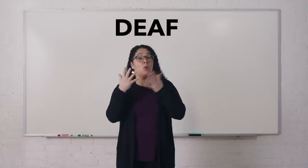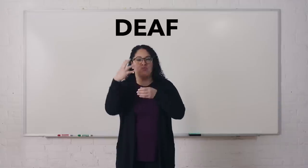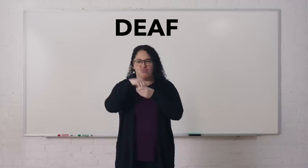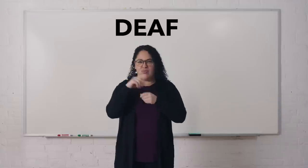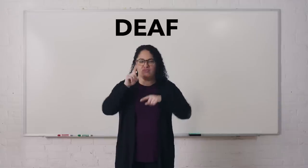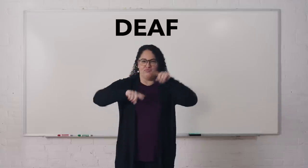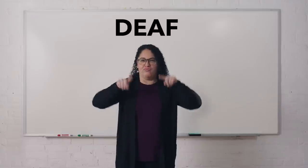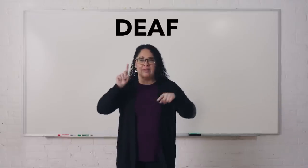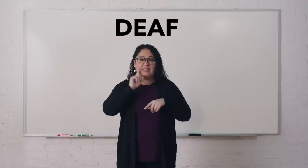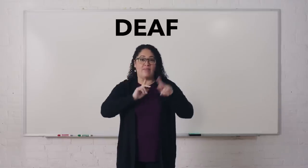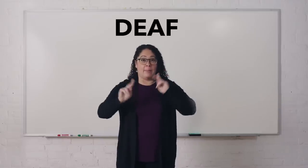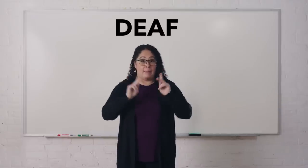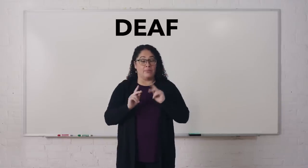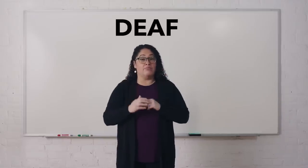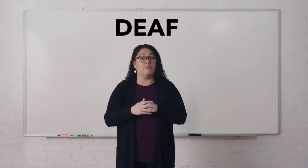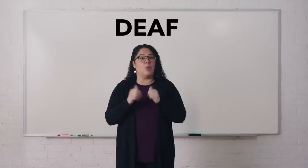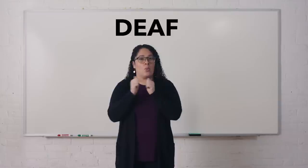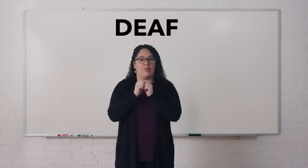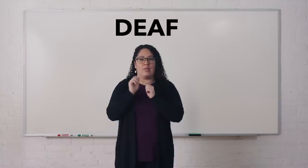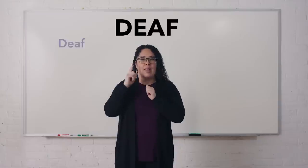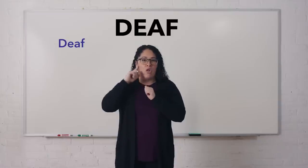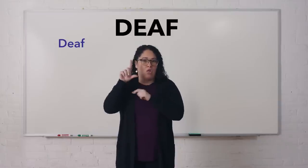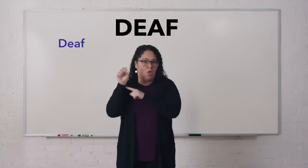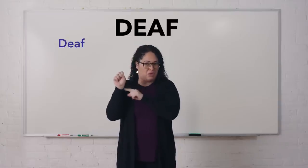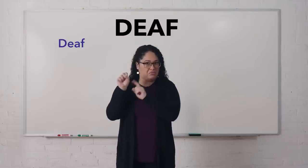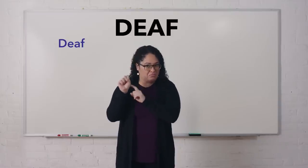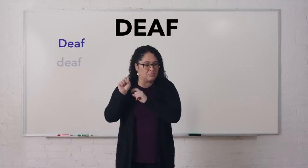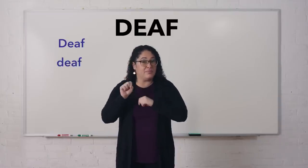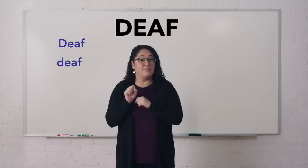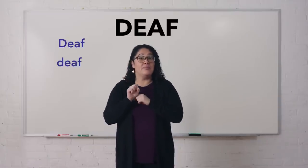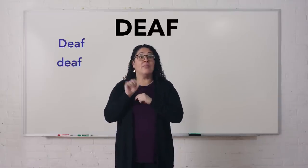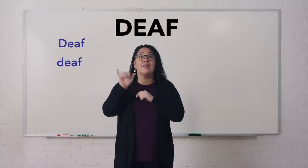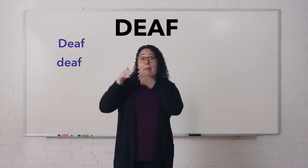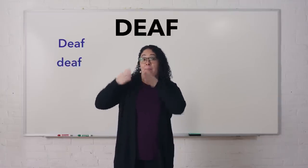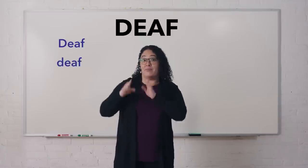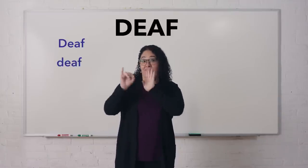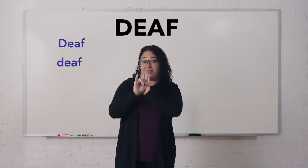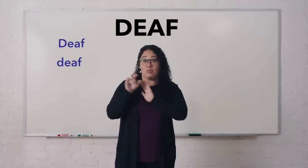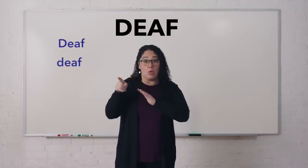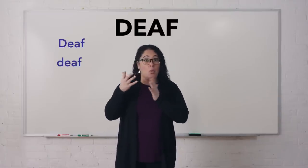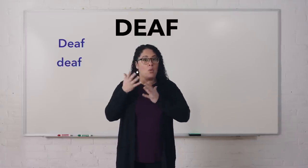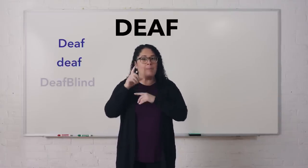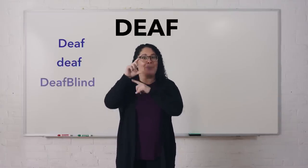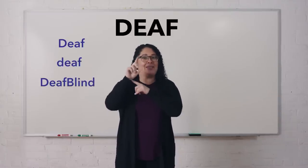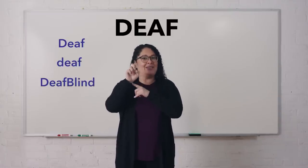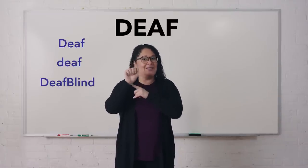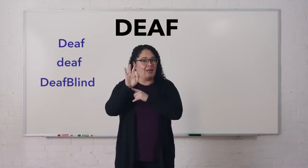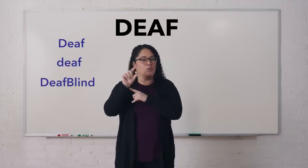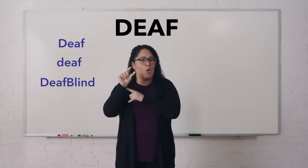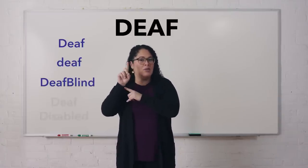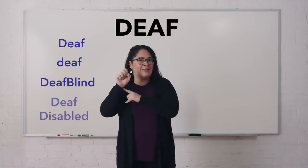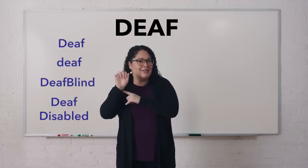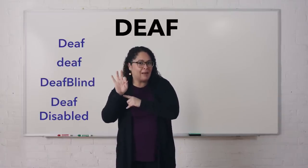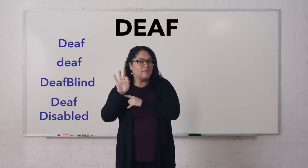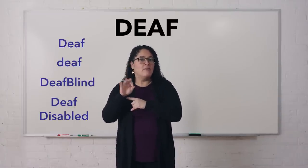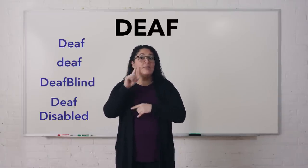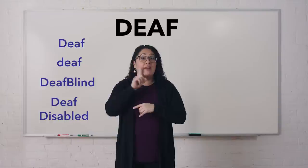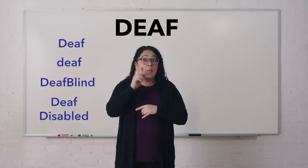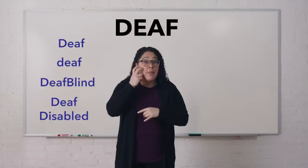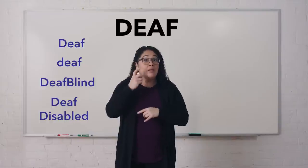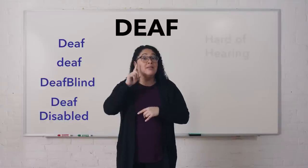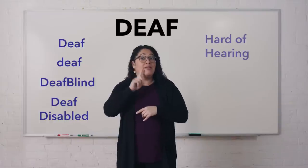hearing loss who identify as culturally Deaf, audiologically deaf, DeafBlind, DeafDisabled,